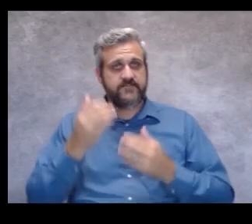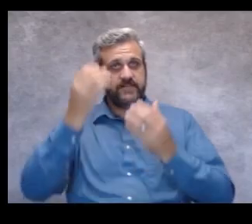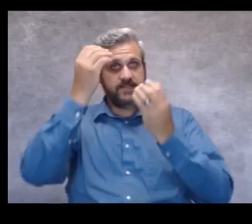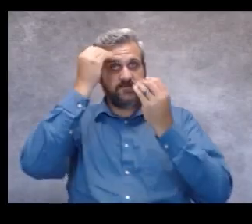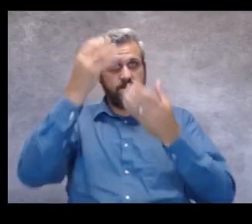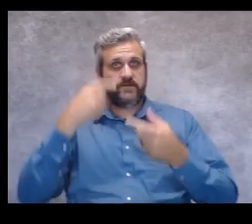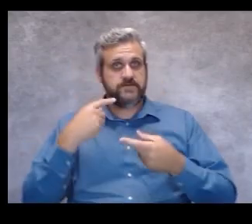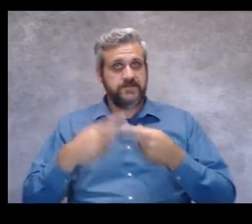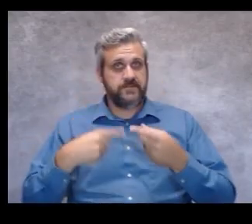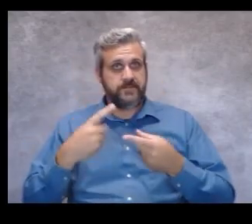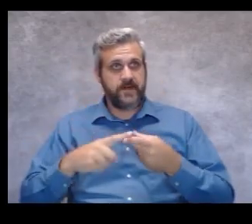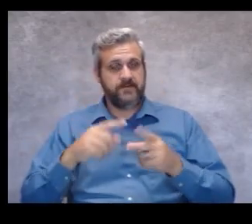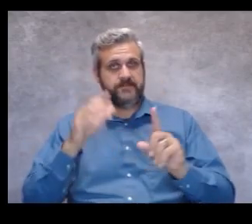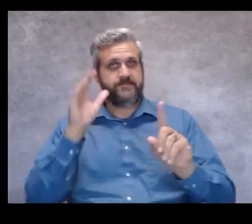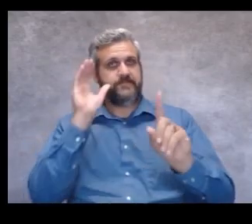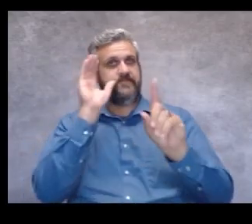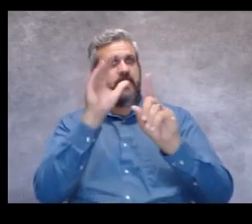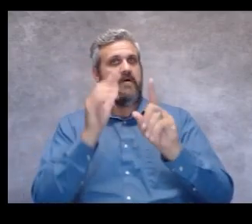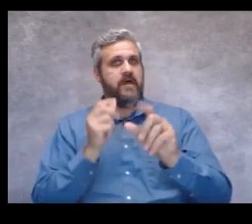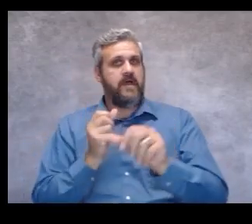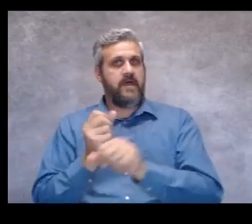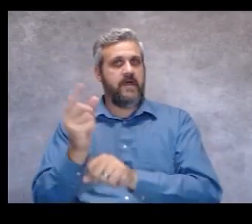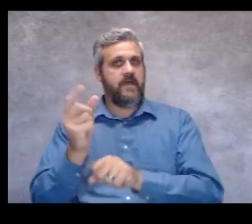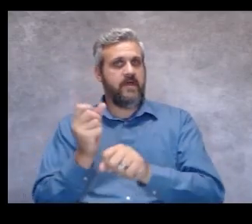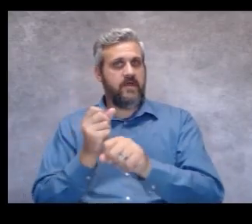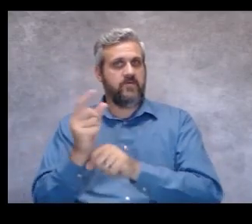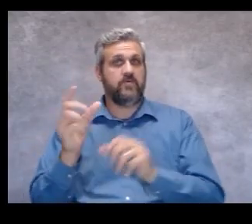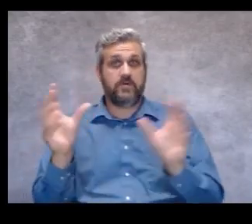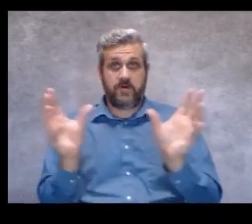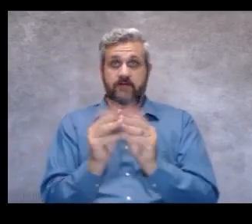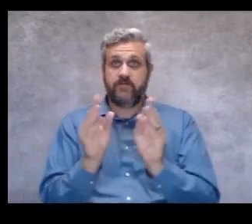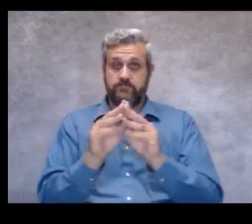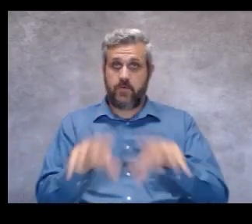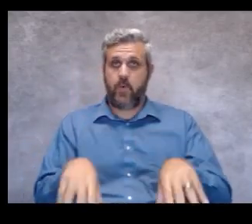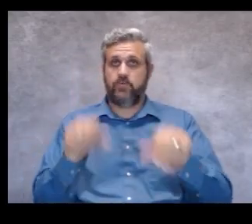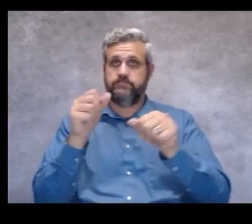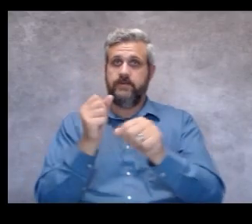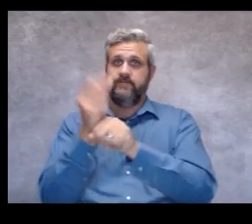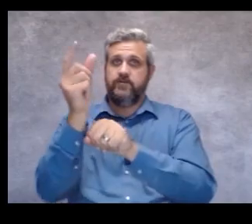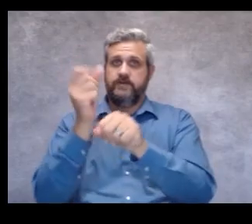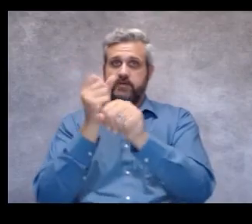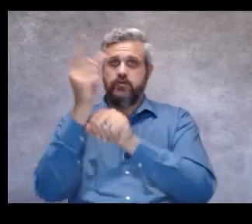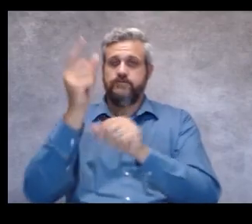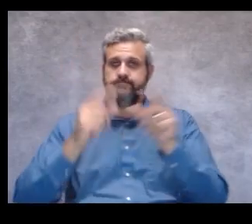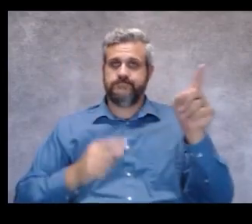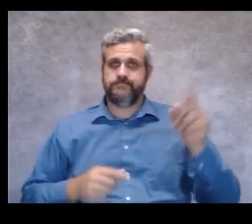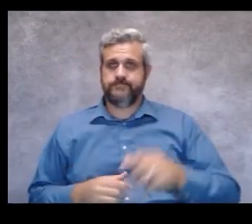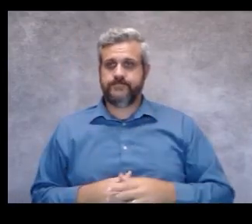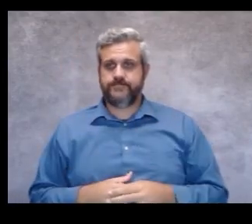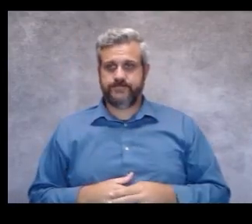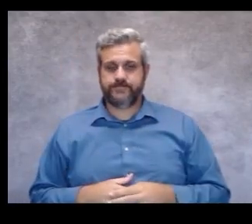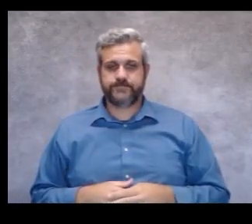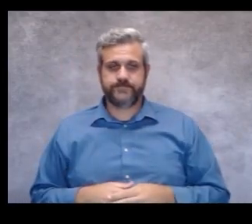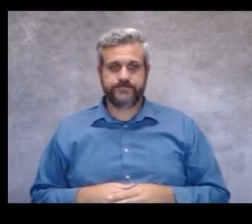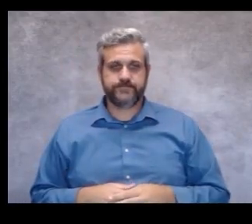information about their uh annual conference that they have each year.